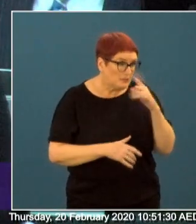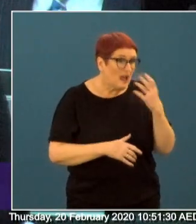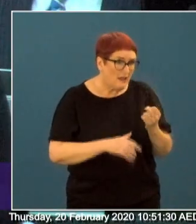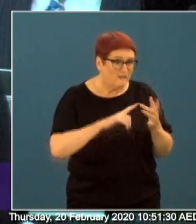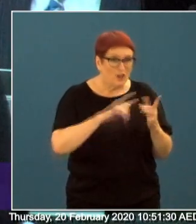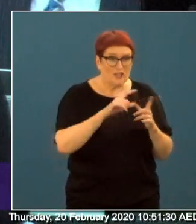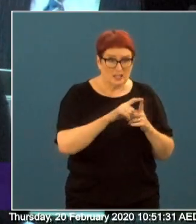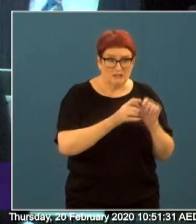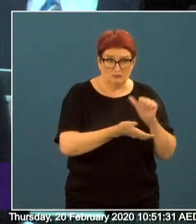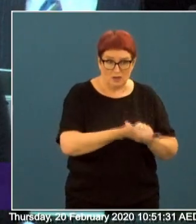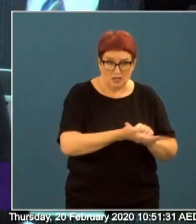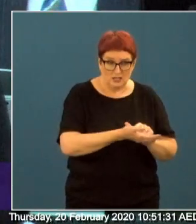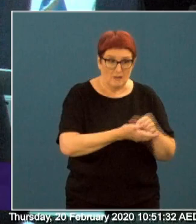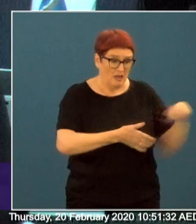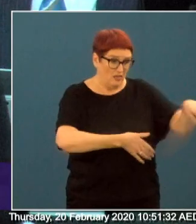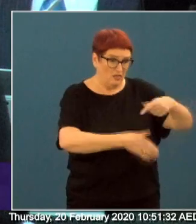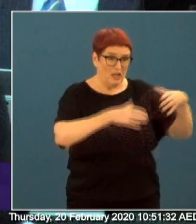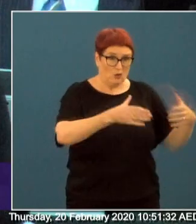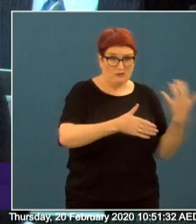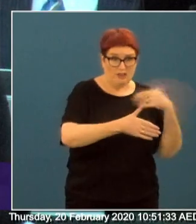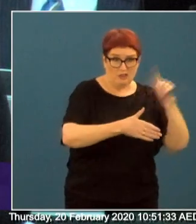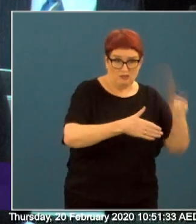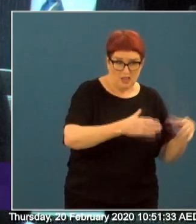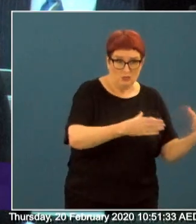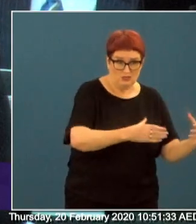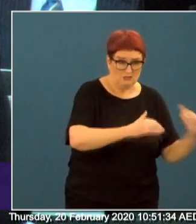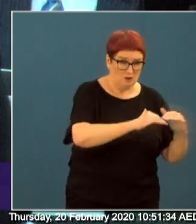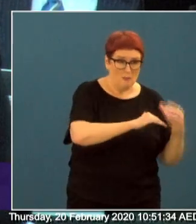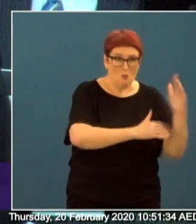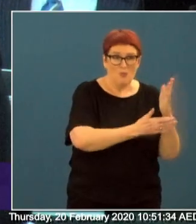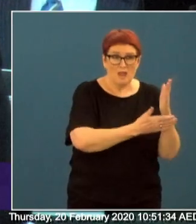But of that cohort, 60 per cent experience profound